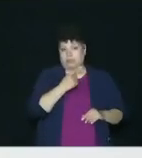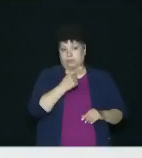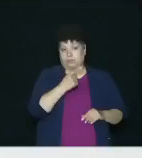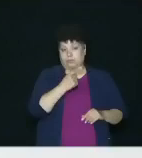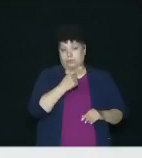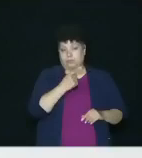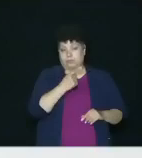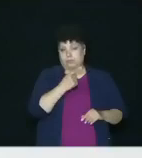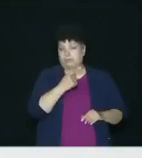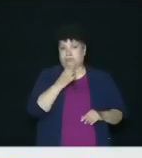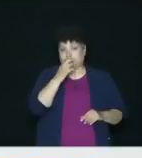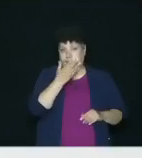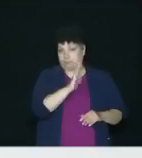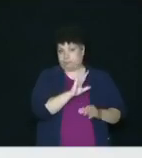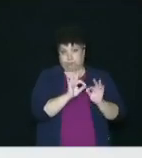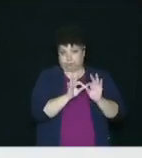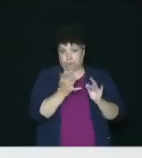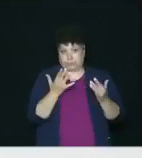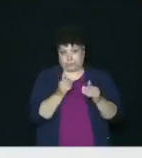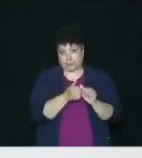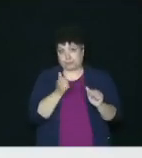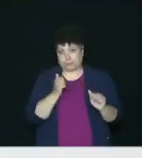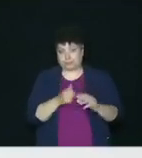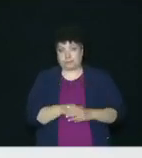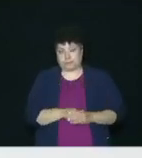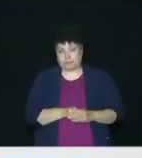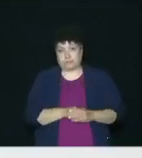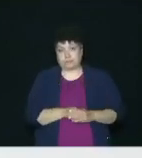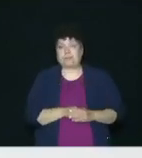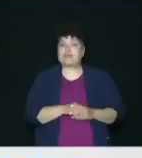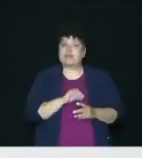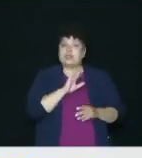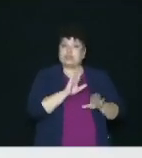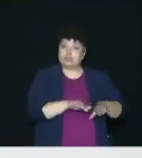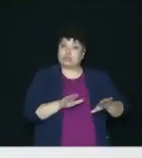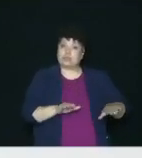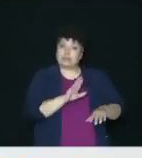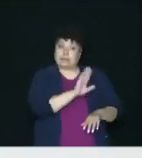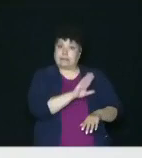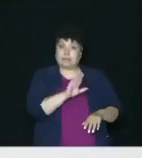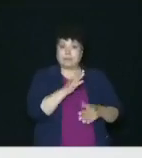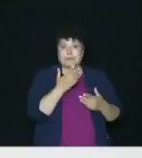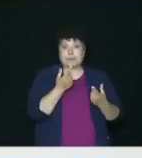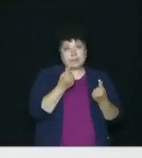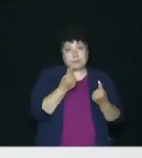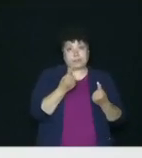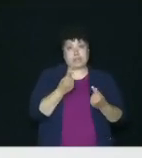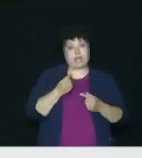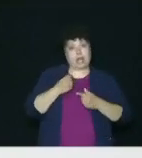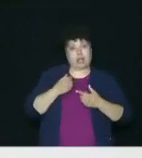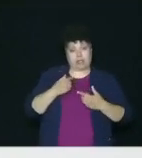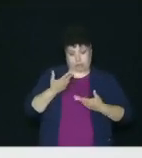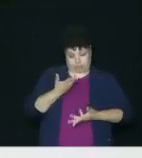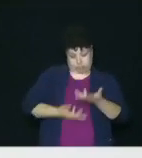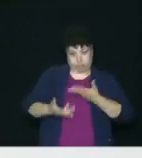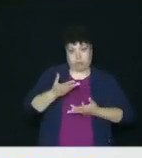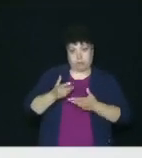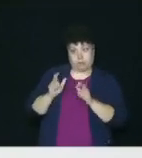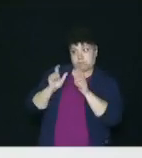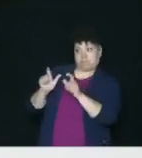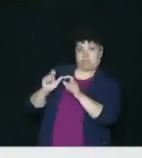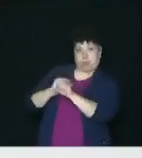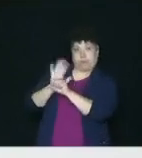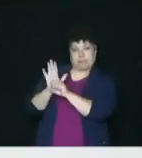SIX TO 11 YEARS OF AGE.